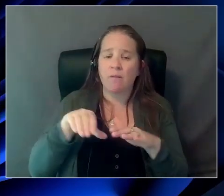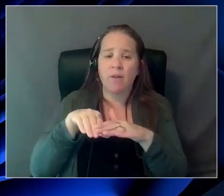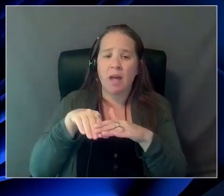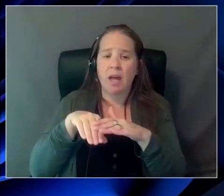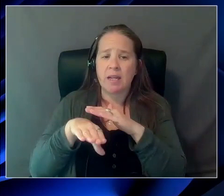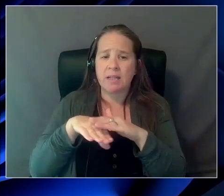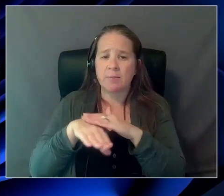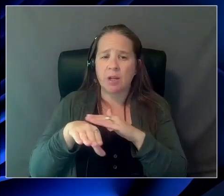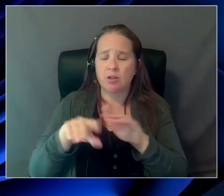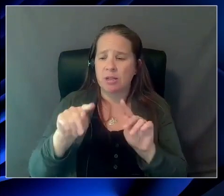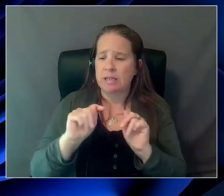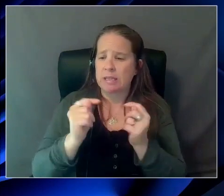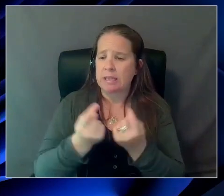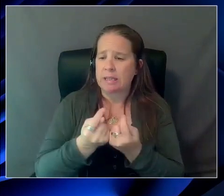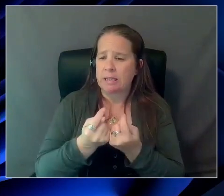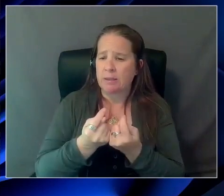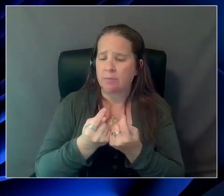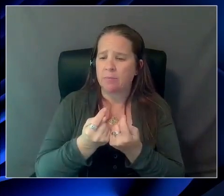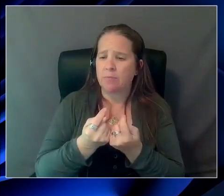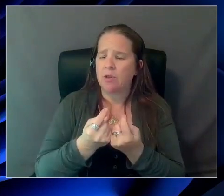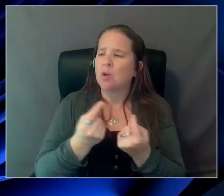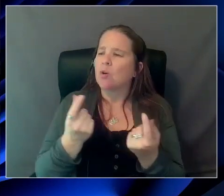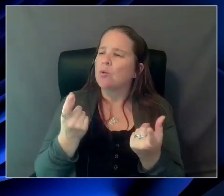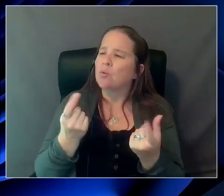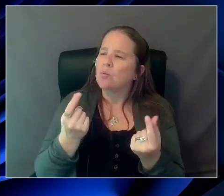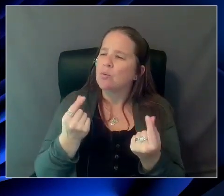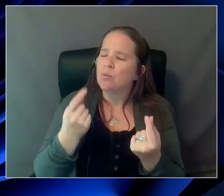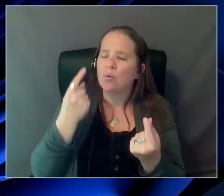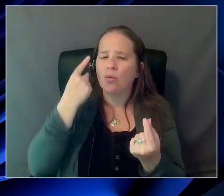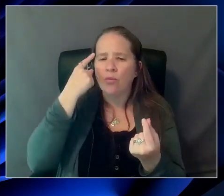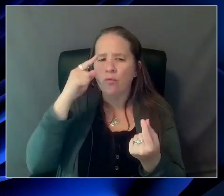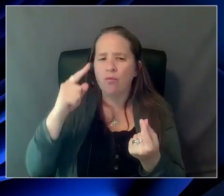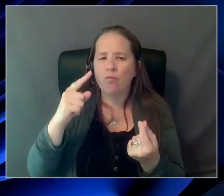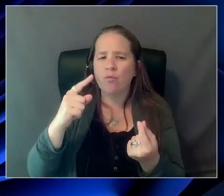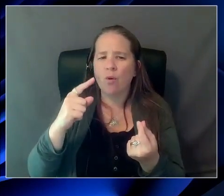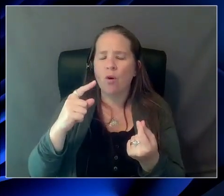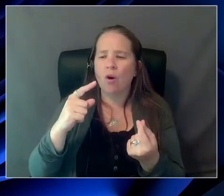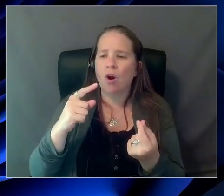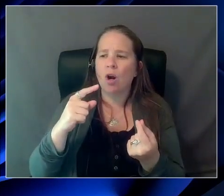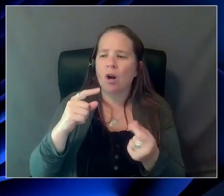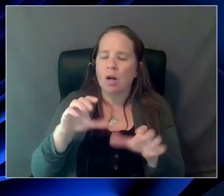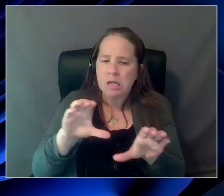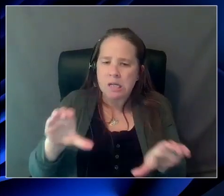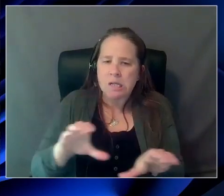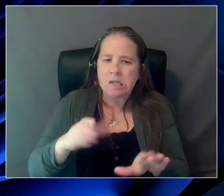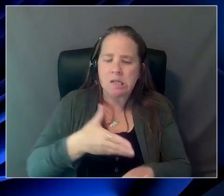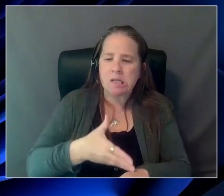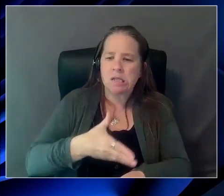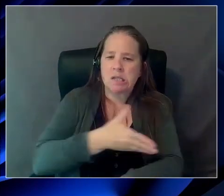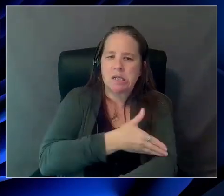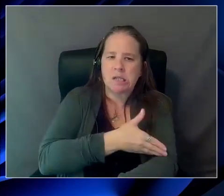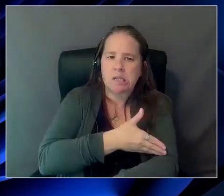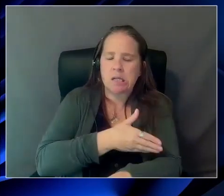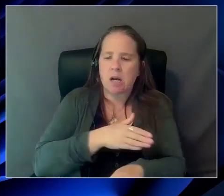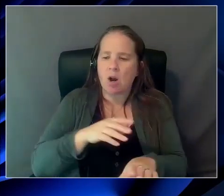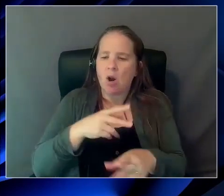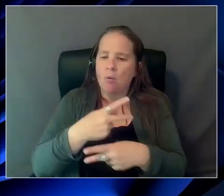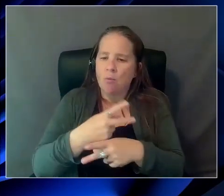team doing to improve the productivity and efficiency for screen reader users in Windows 11?